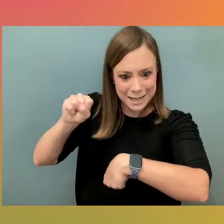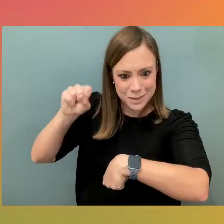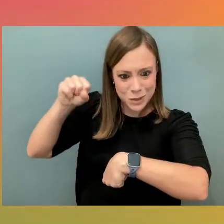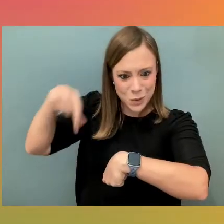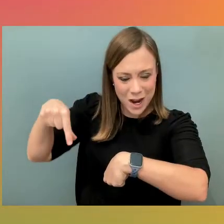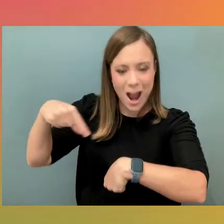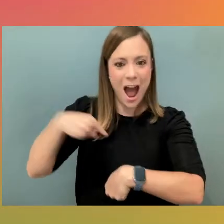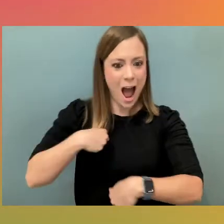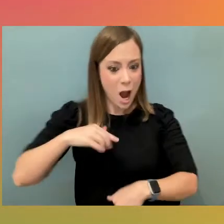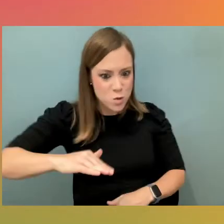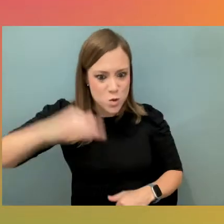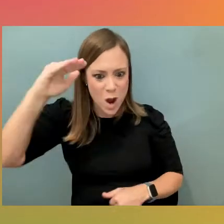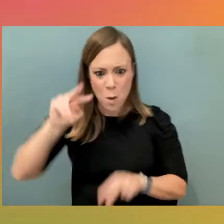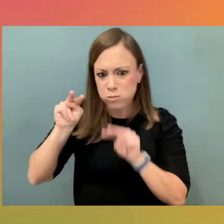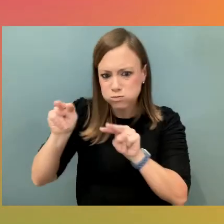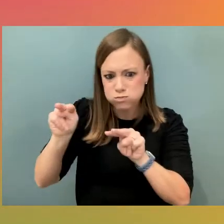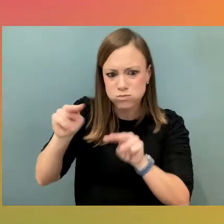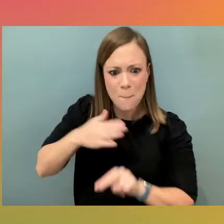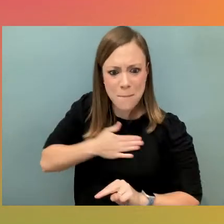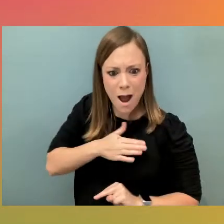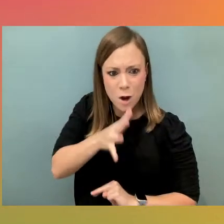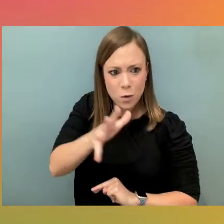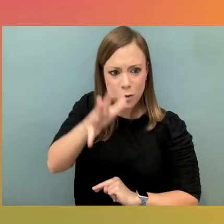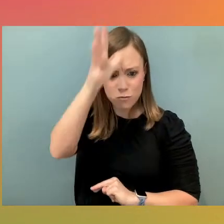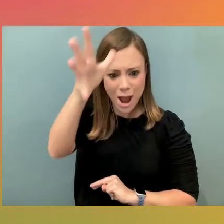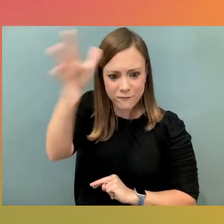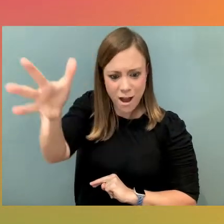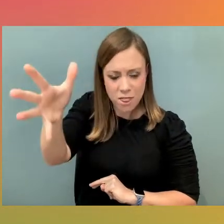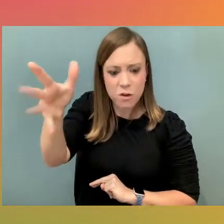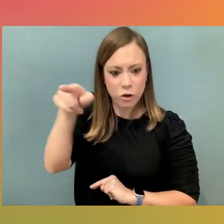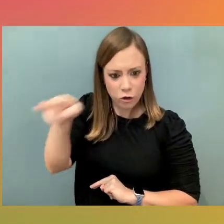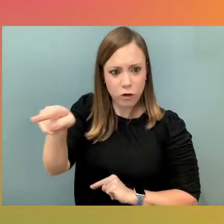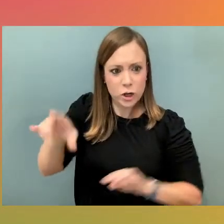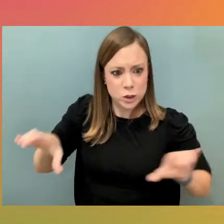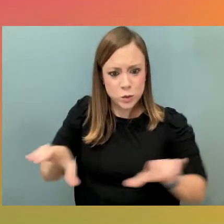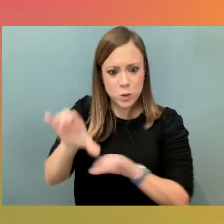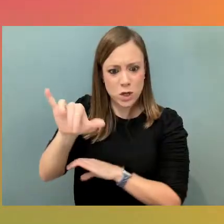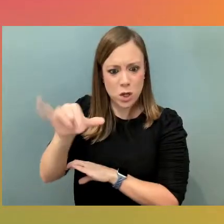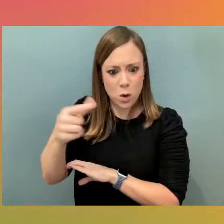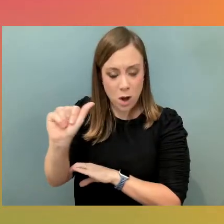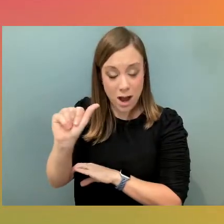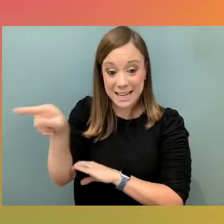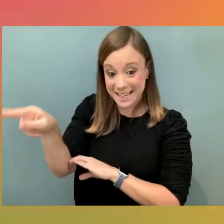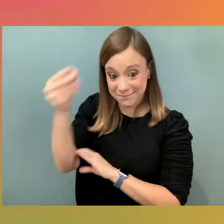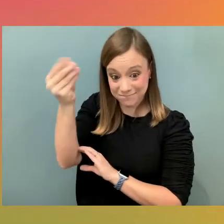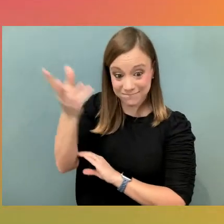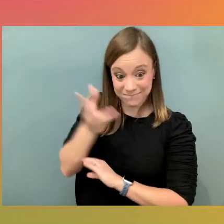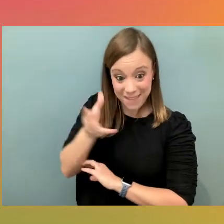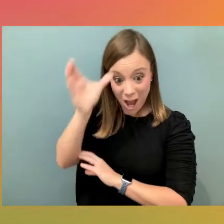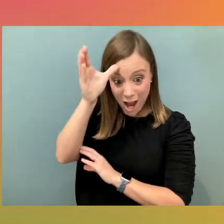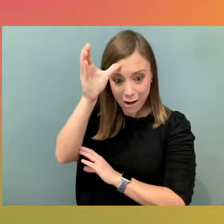ICONIC PLACE IN THE WORLD. I HAVE GROWN UP SEEING MY